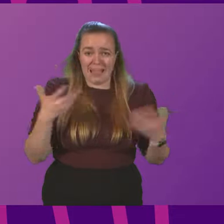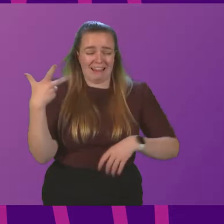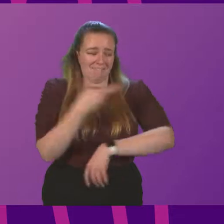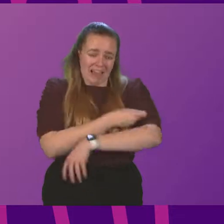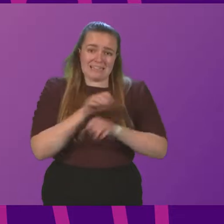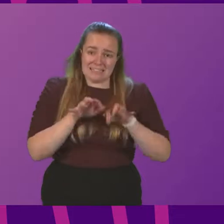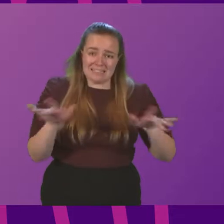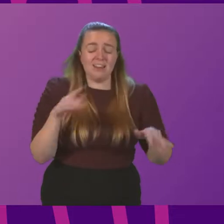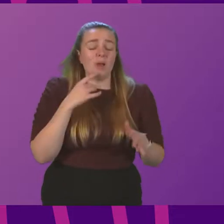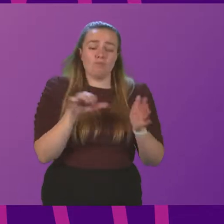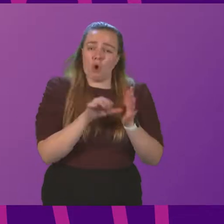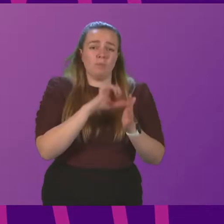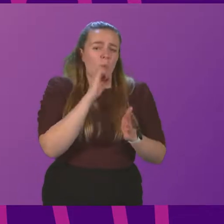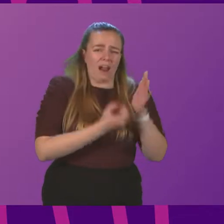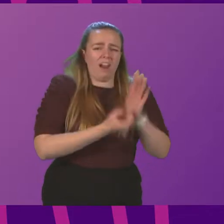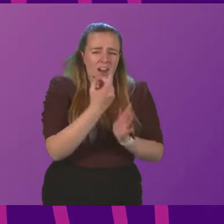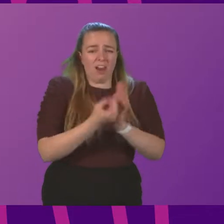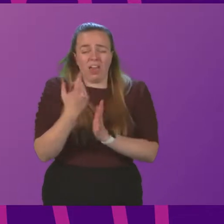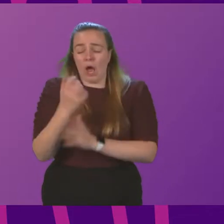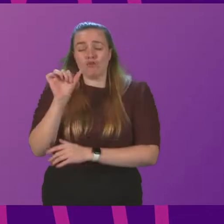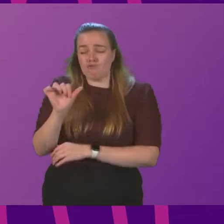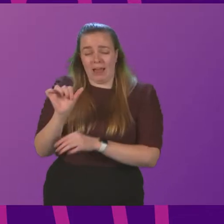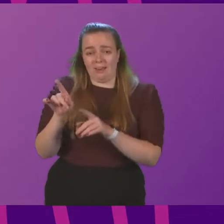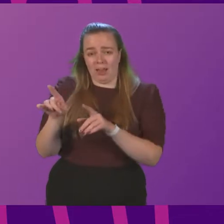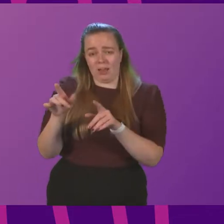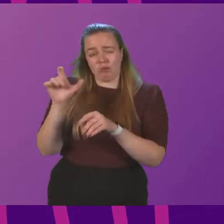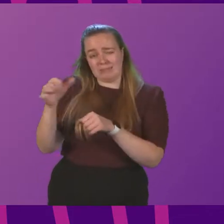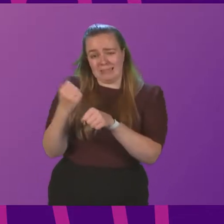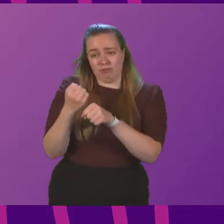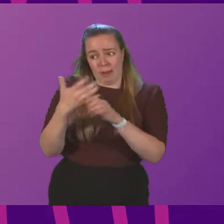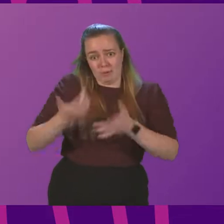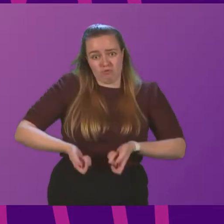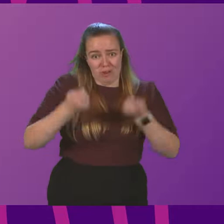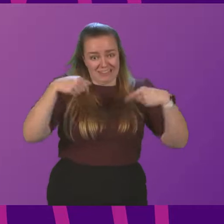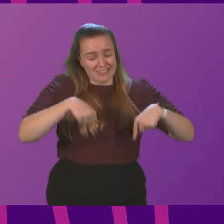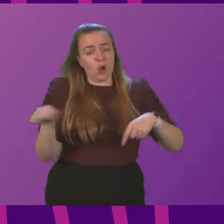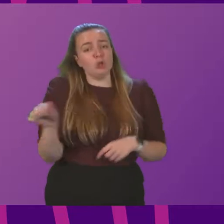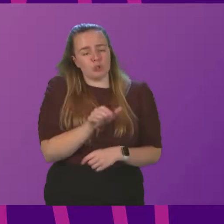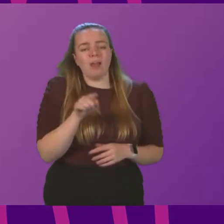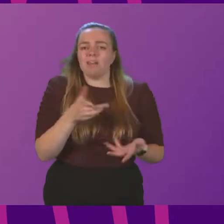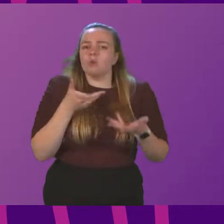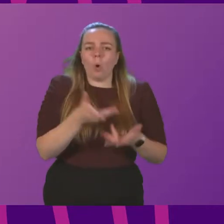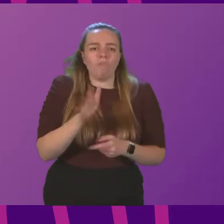happen from time to time. It is right that members raise them in the chamber, as Christine Grahame has done. I make this offer to every member whose constituents experience